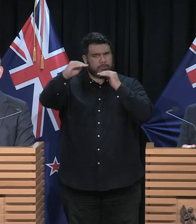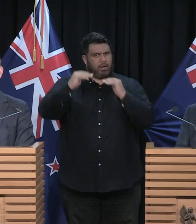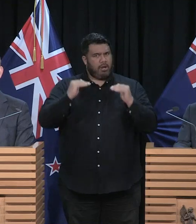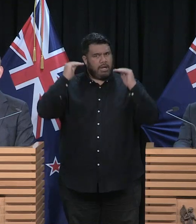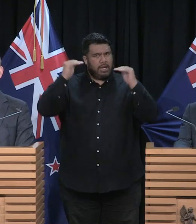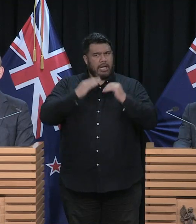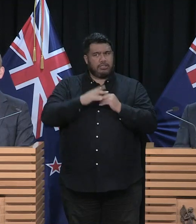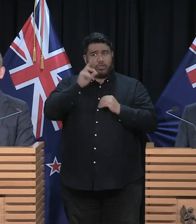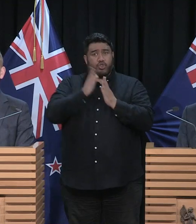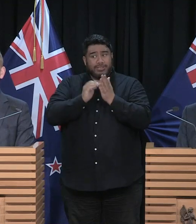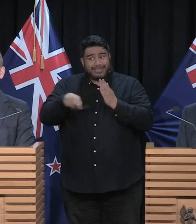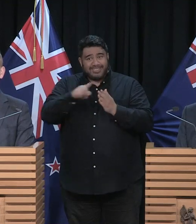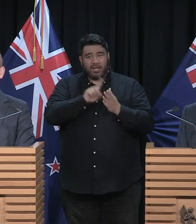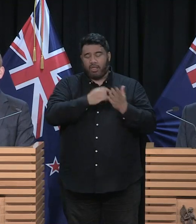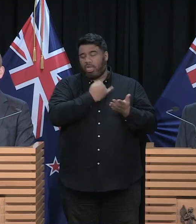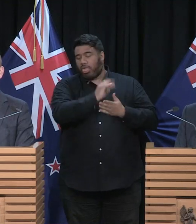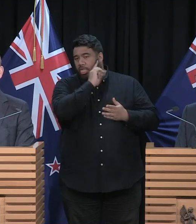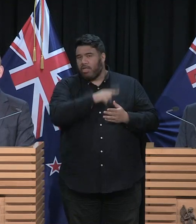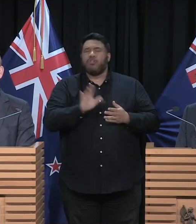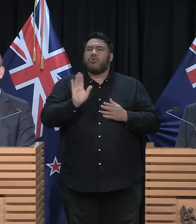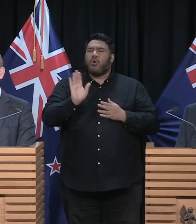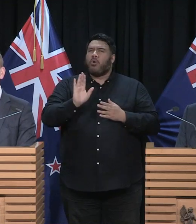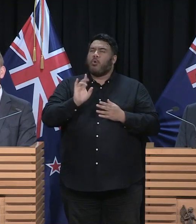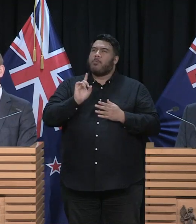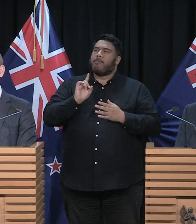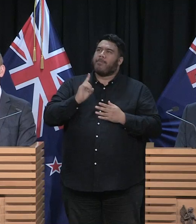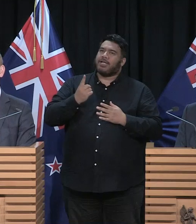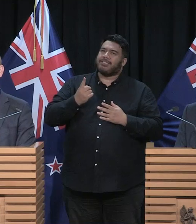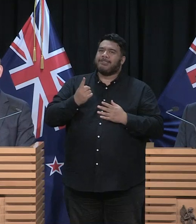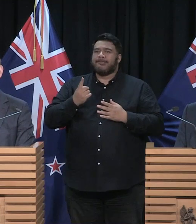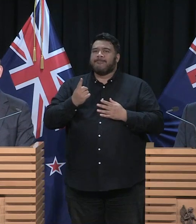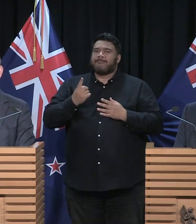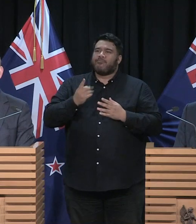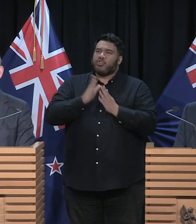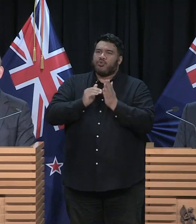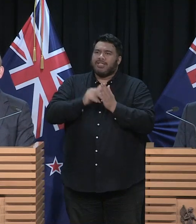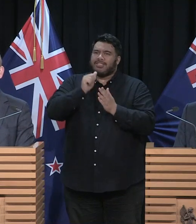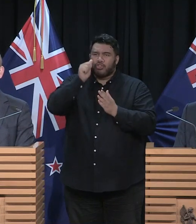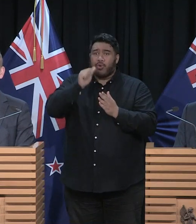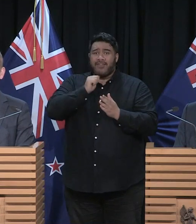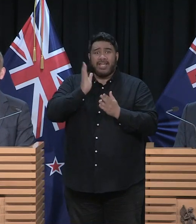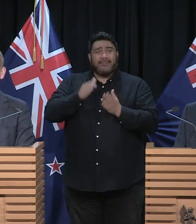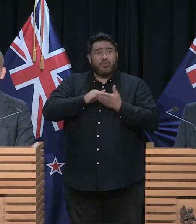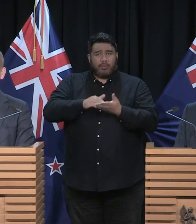And so, you know, I don't think there's any ill intent by New Zealanders here. I